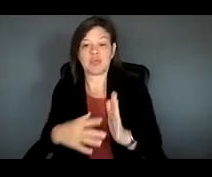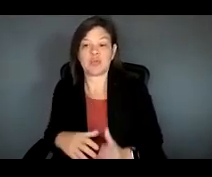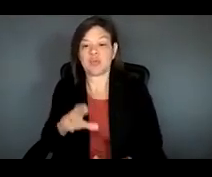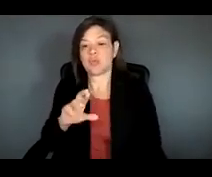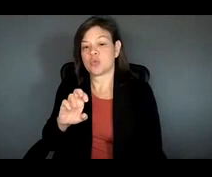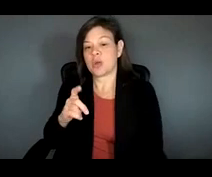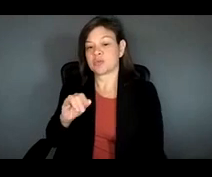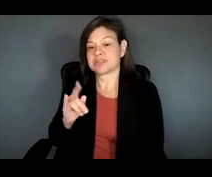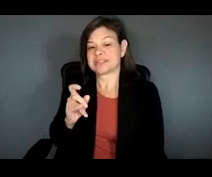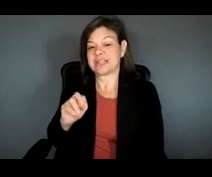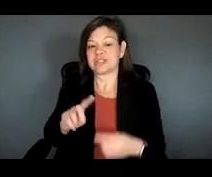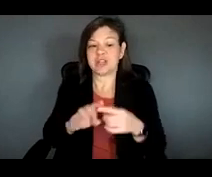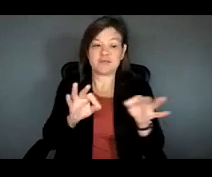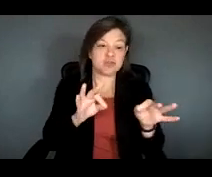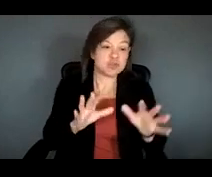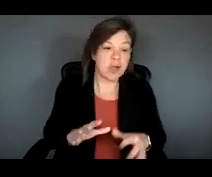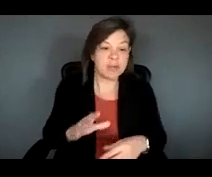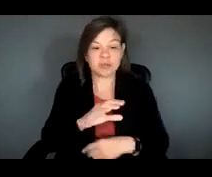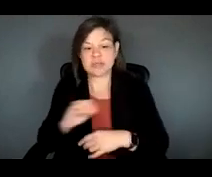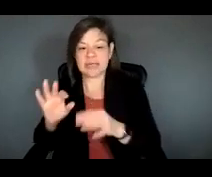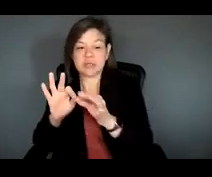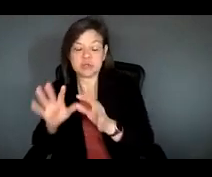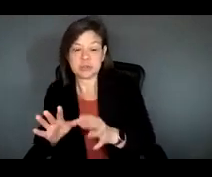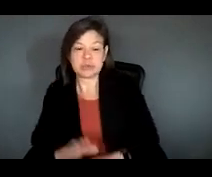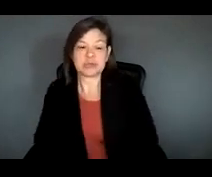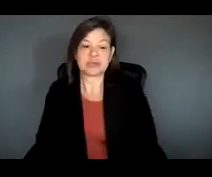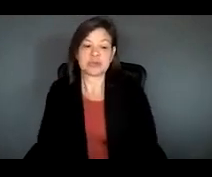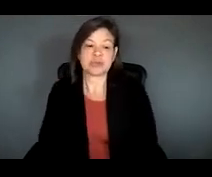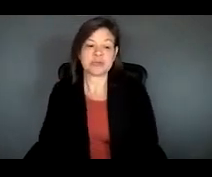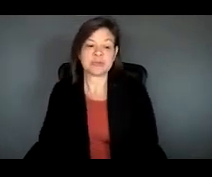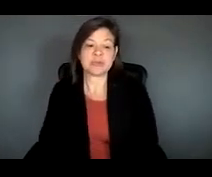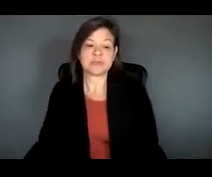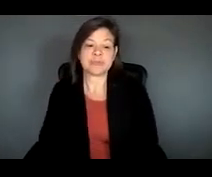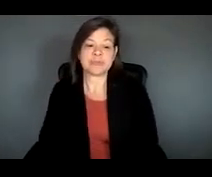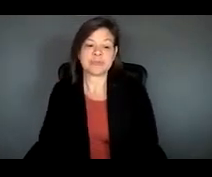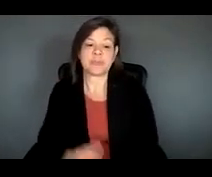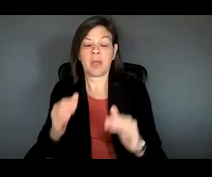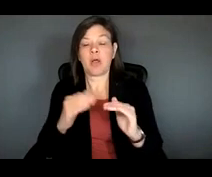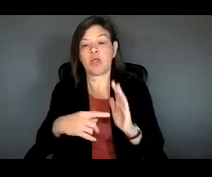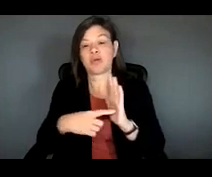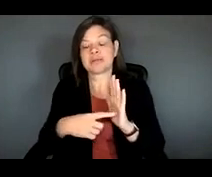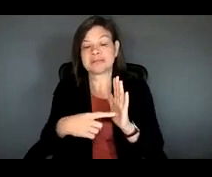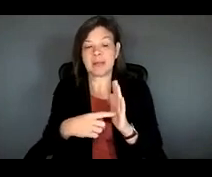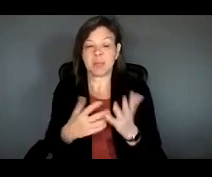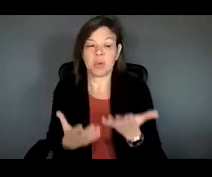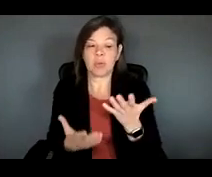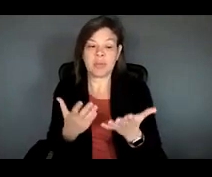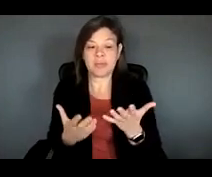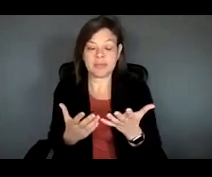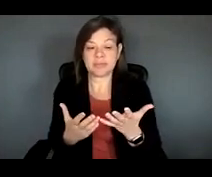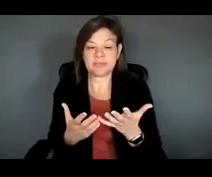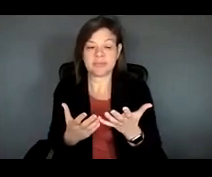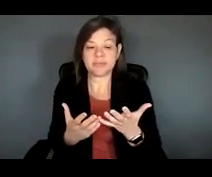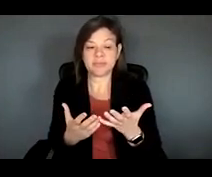describers and interpreters. Another angle on that might be or a way of phrasing it might